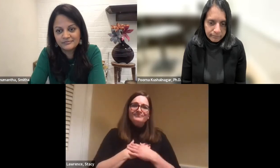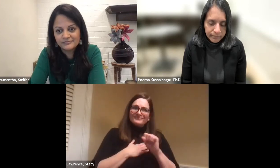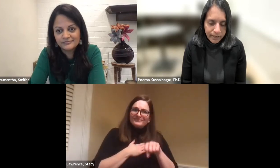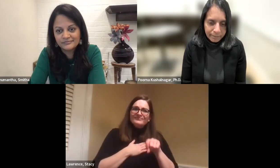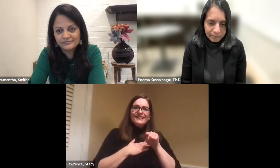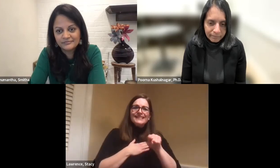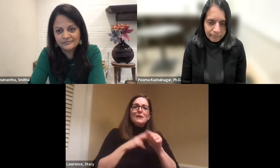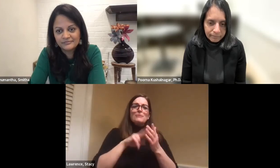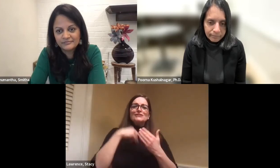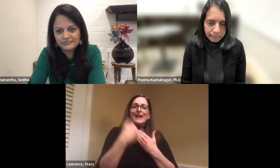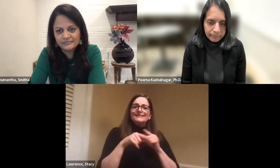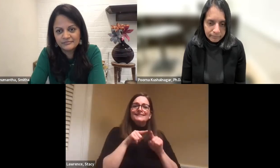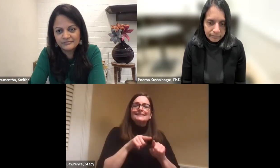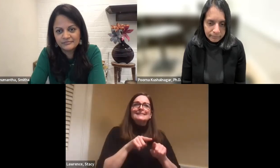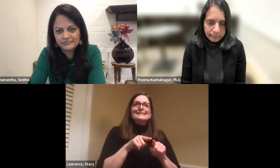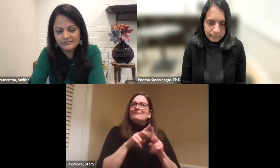so it is very near and dear to me.